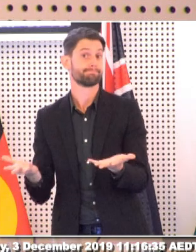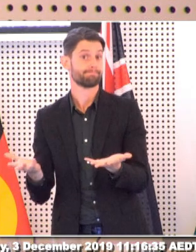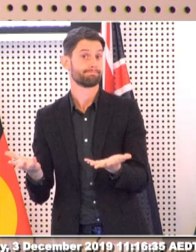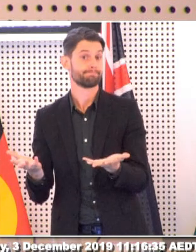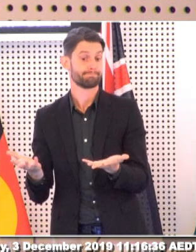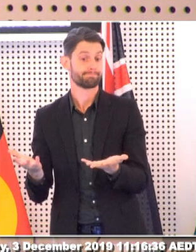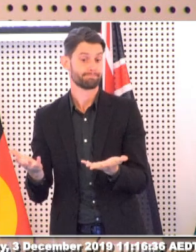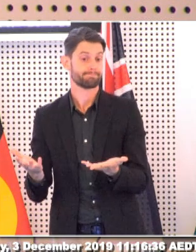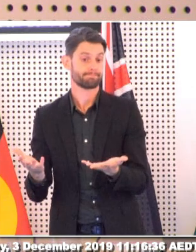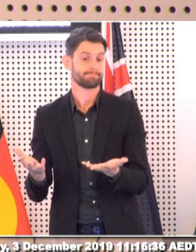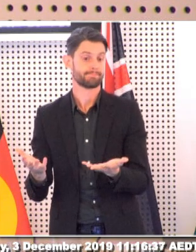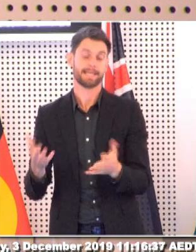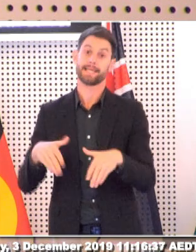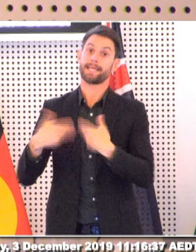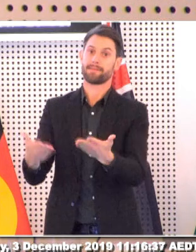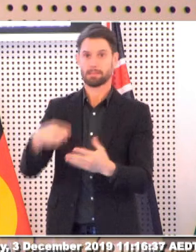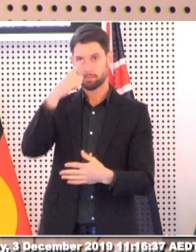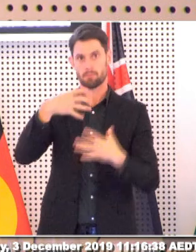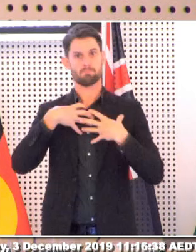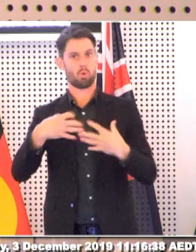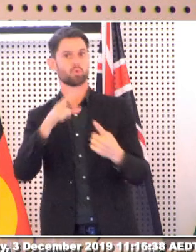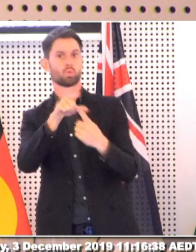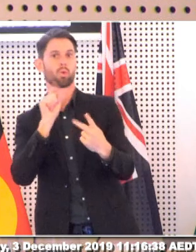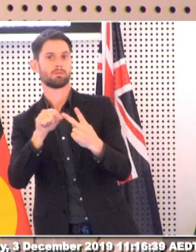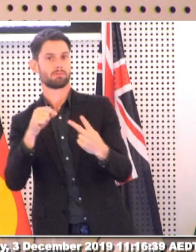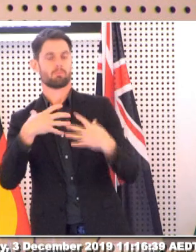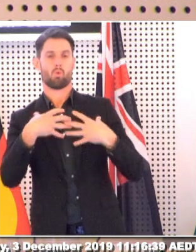But also that they are – the nature of those homes that those behaviours are